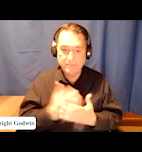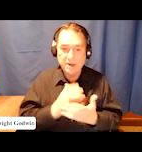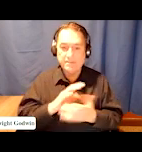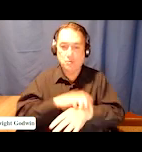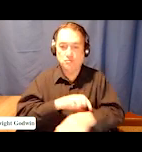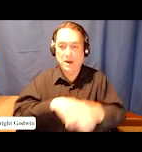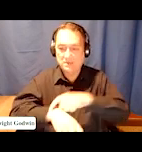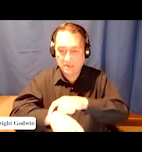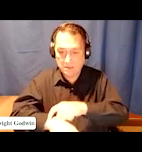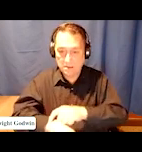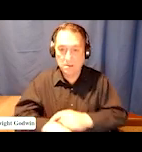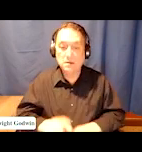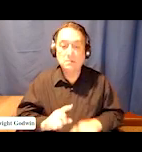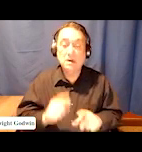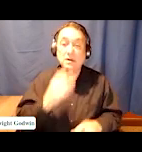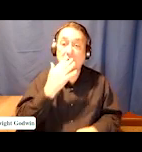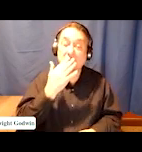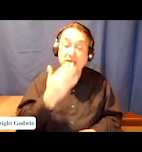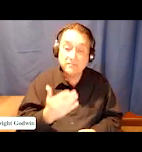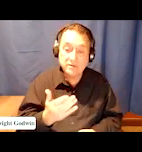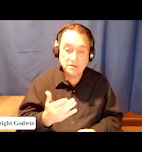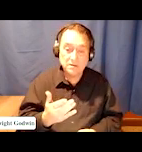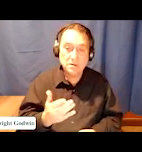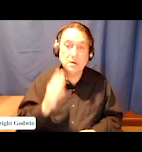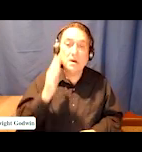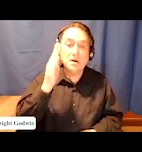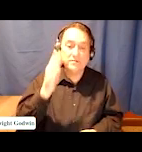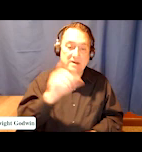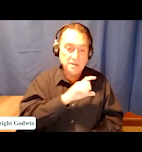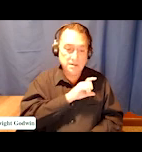But thankfully, eventually the police found the peer